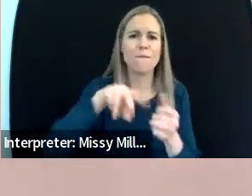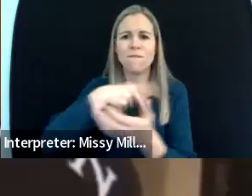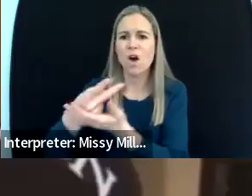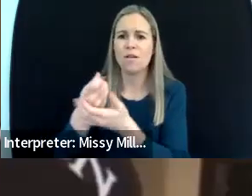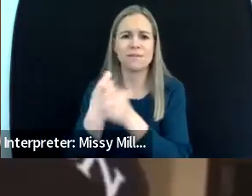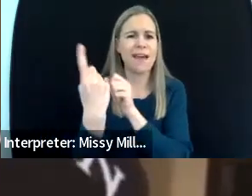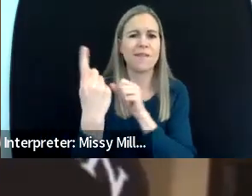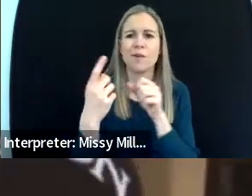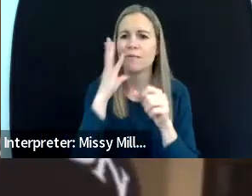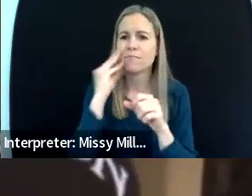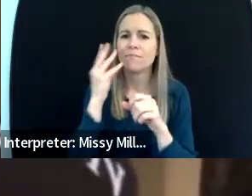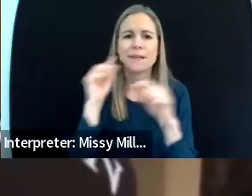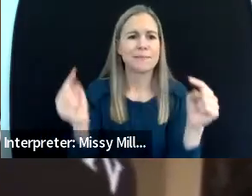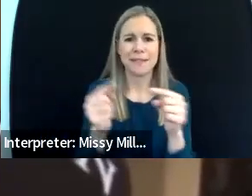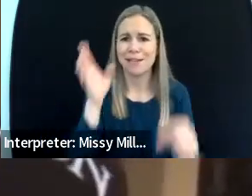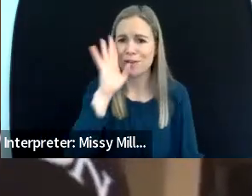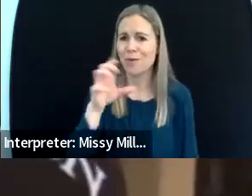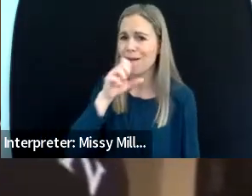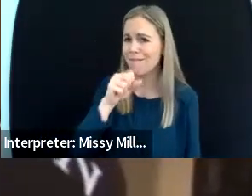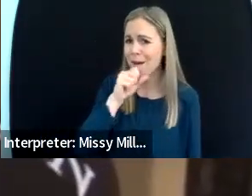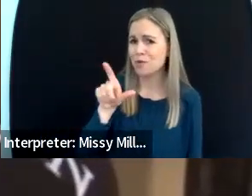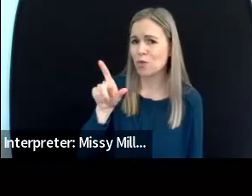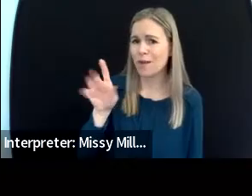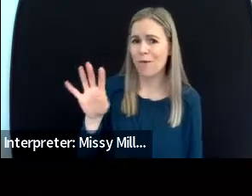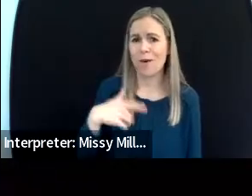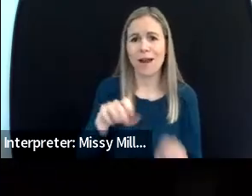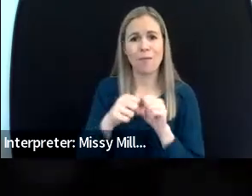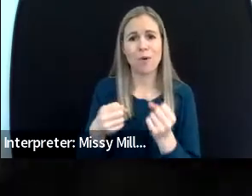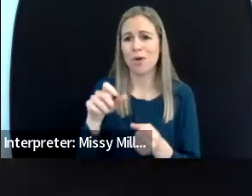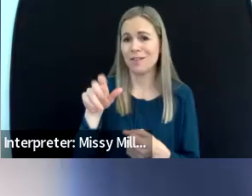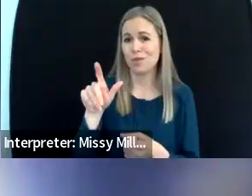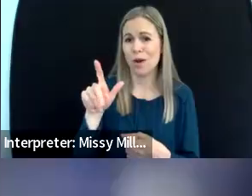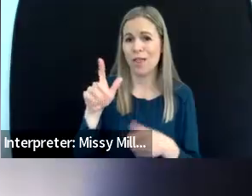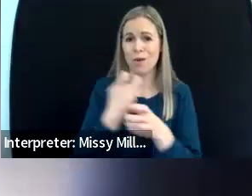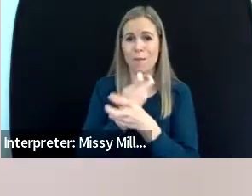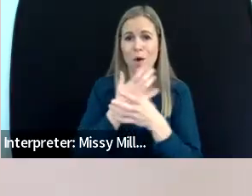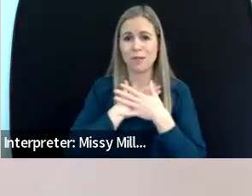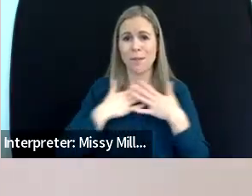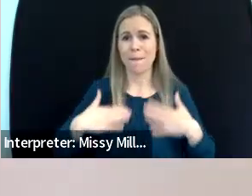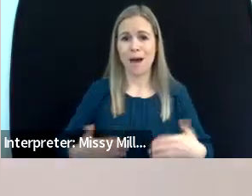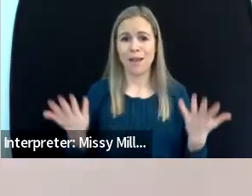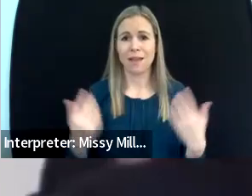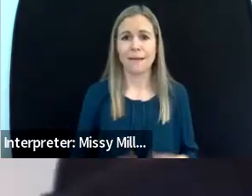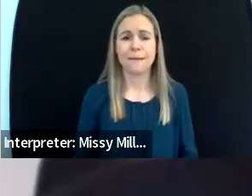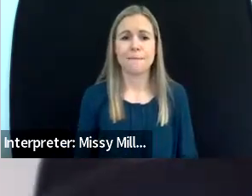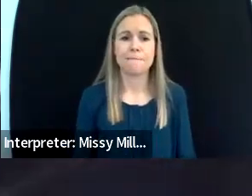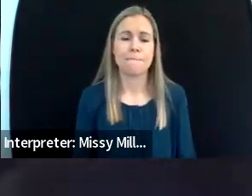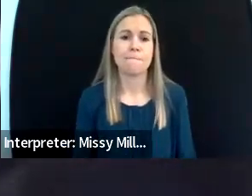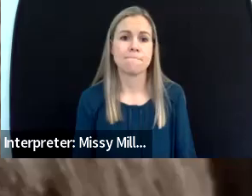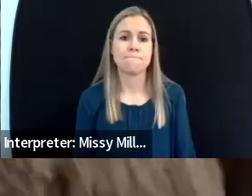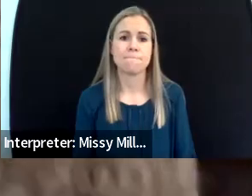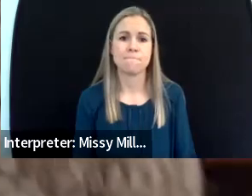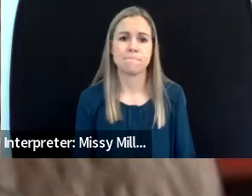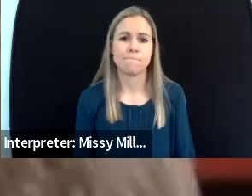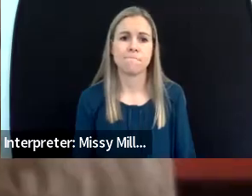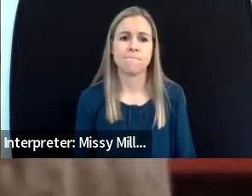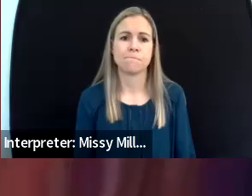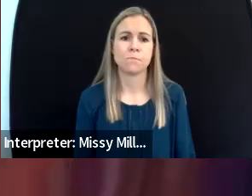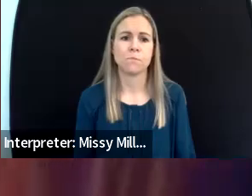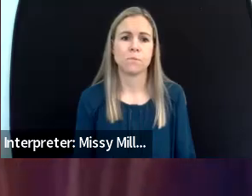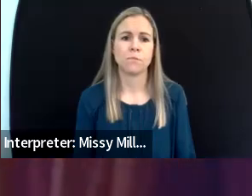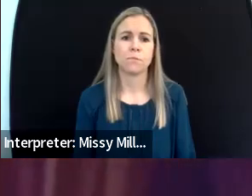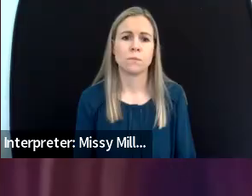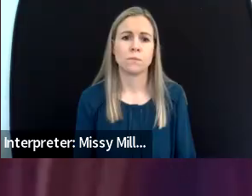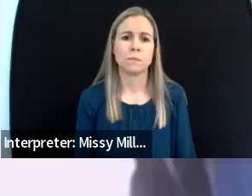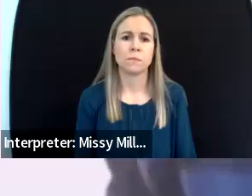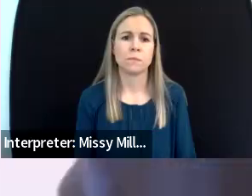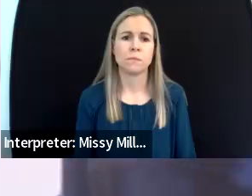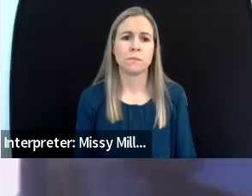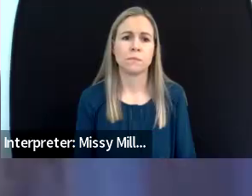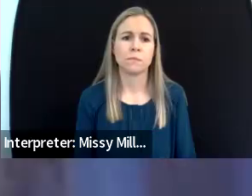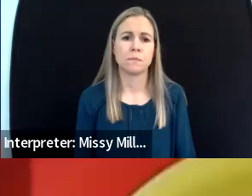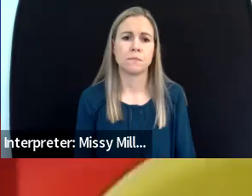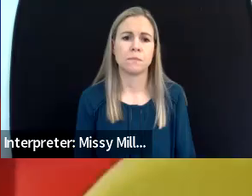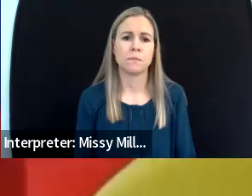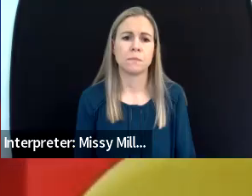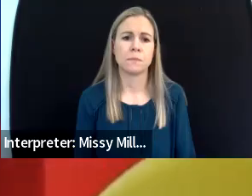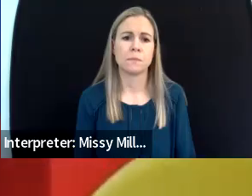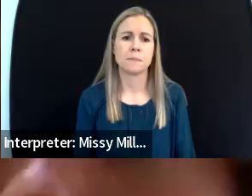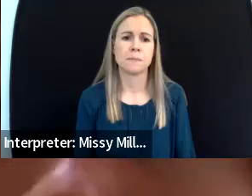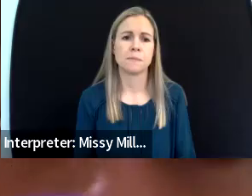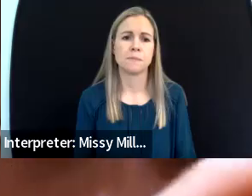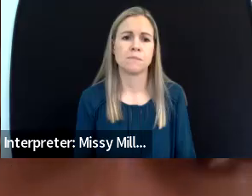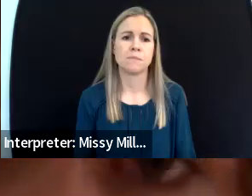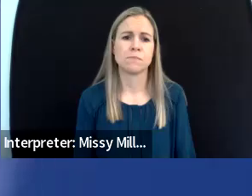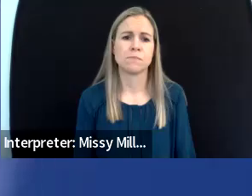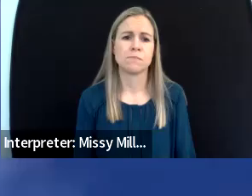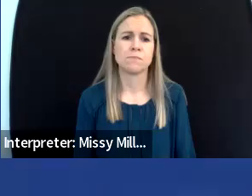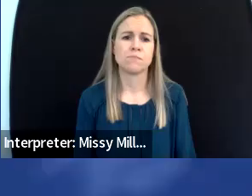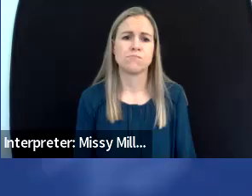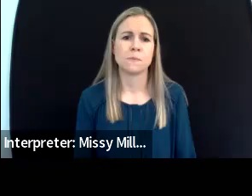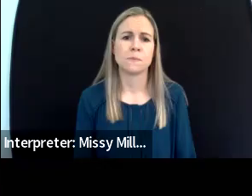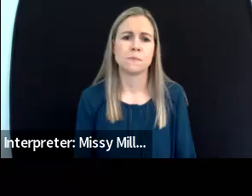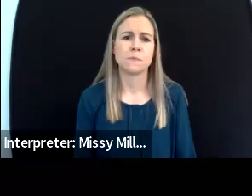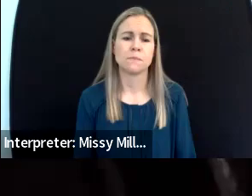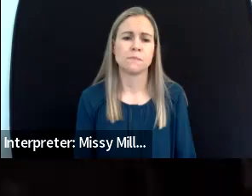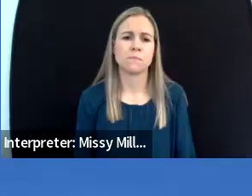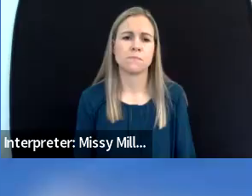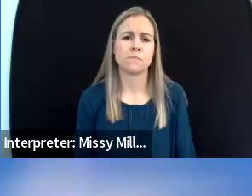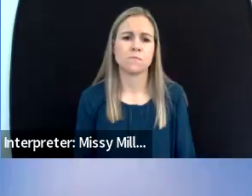I'm 24 years old right now and I've broken you know 23 bones.